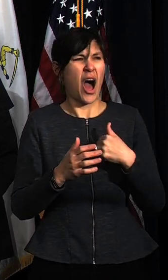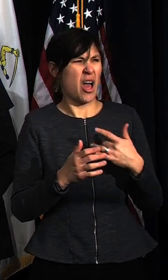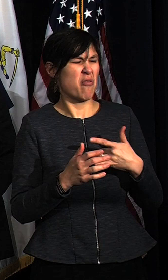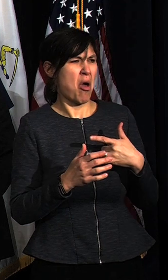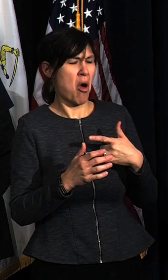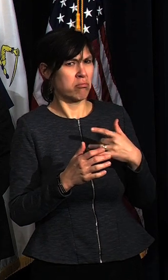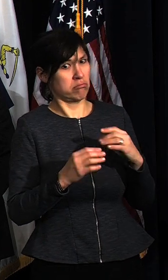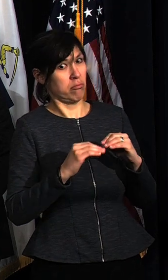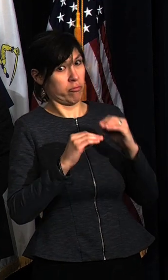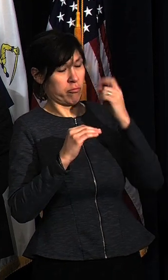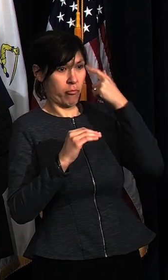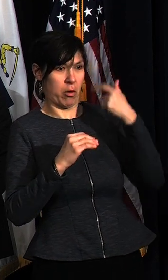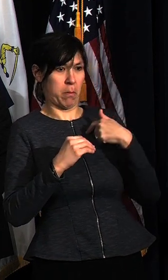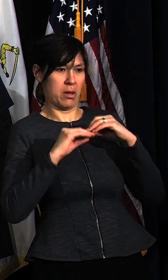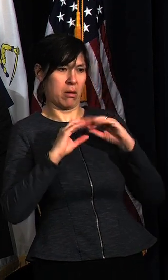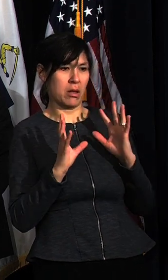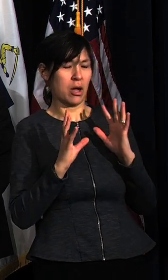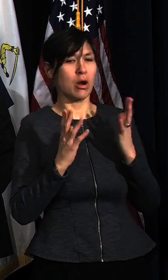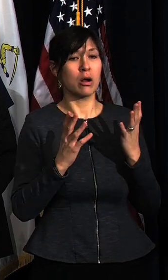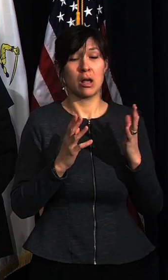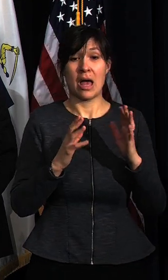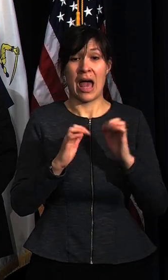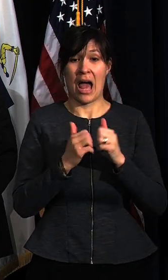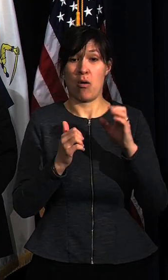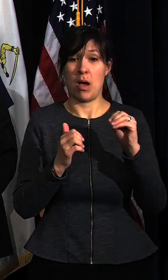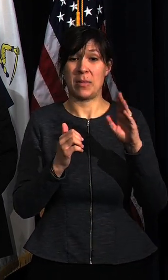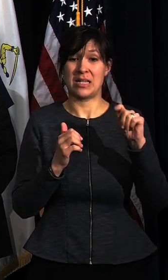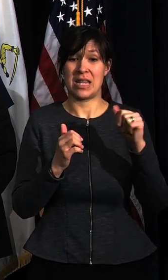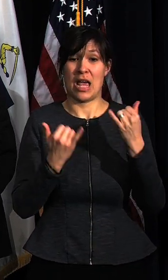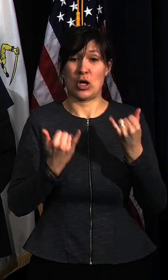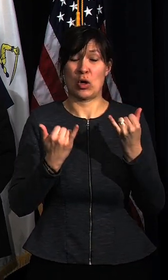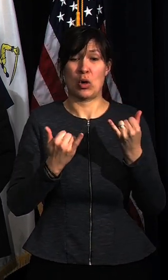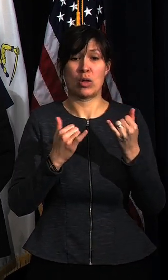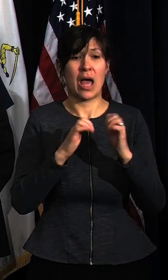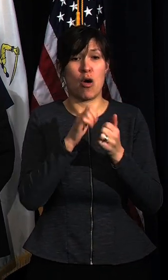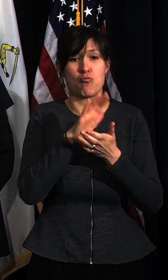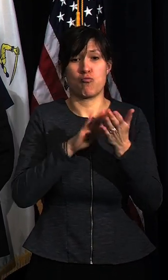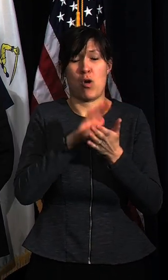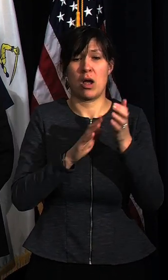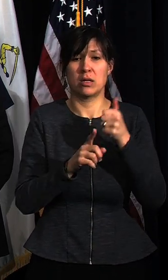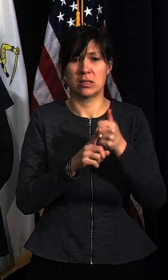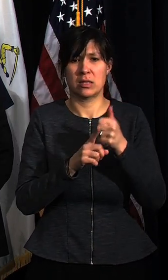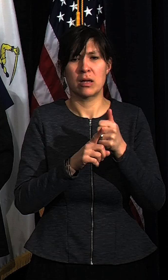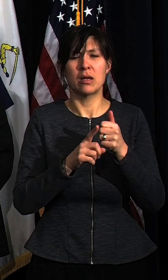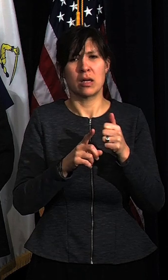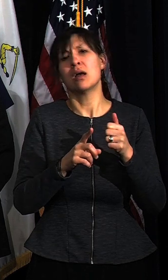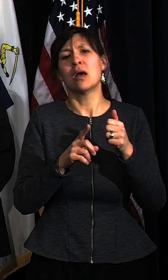doing business needs to be remade before it makes sense to invest significant sums of